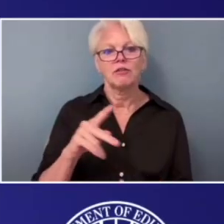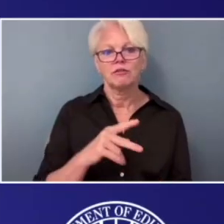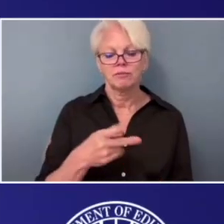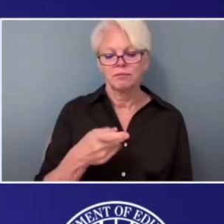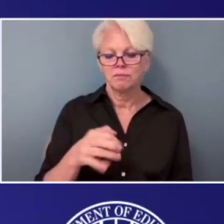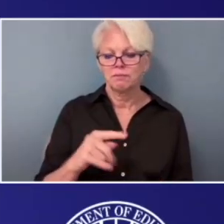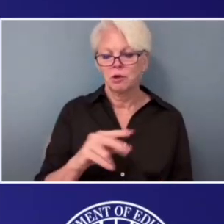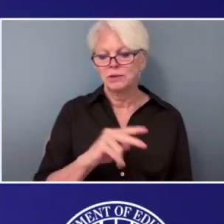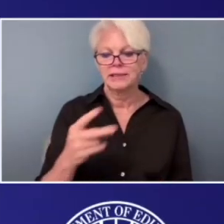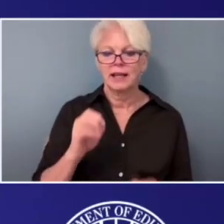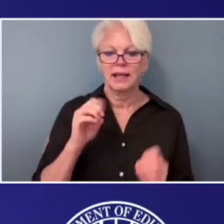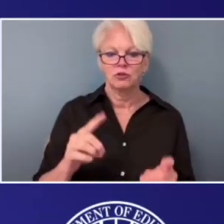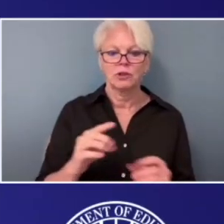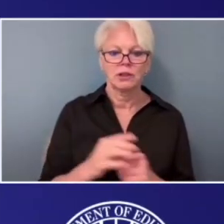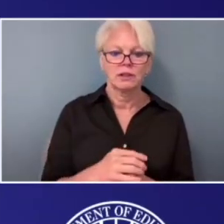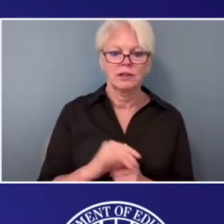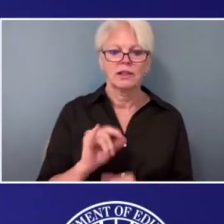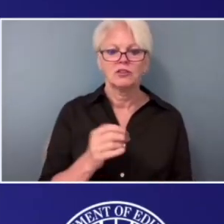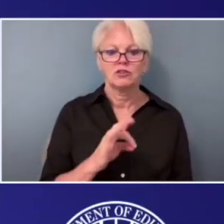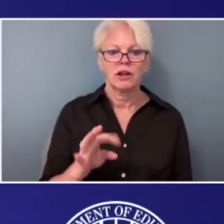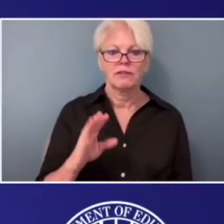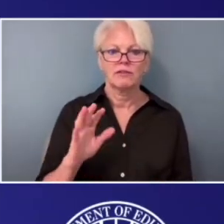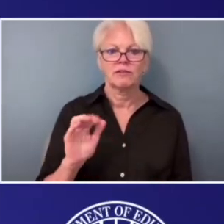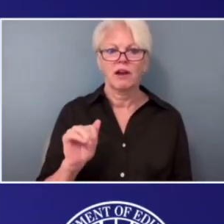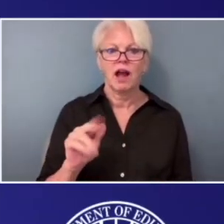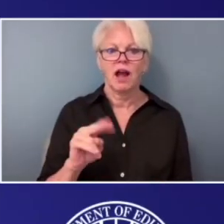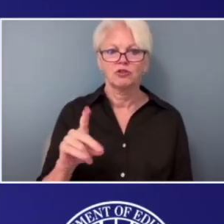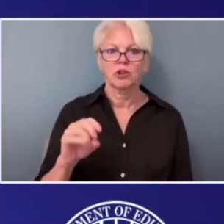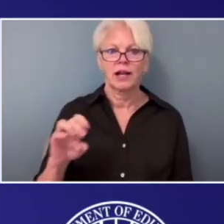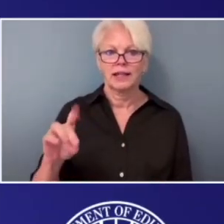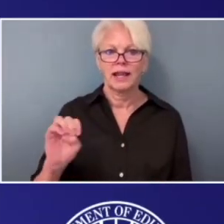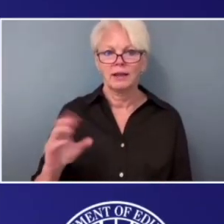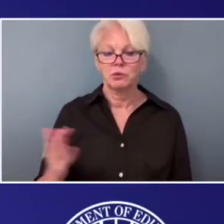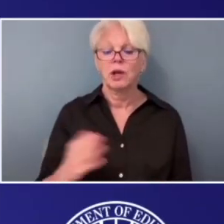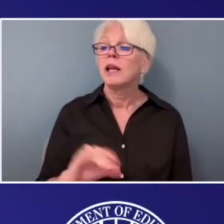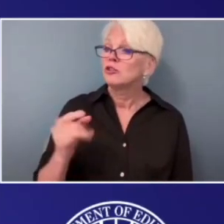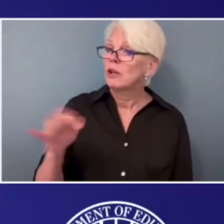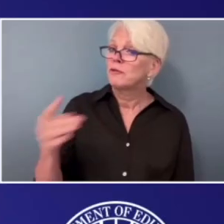Jeff Andrade, present. Thank you. And, Jeff, I believe you said you have an important announcement for us.